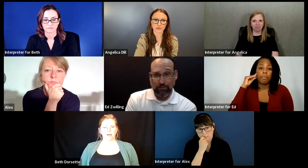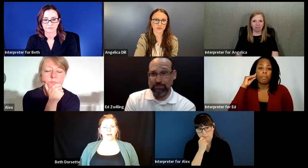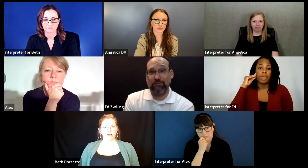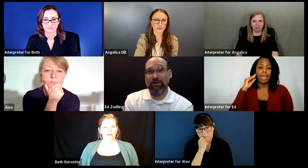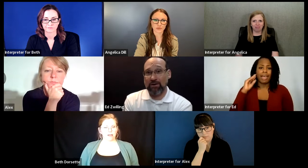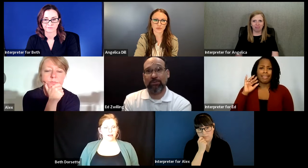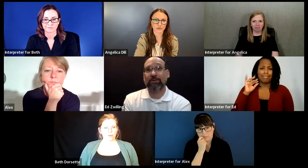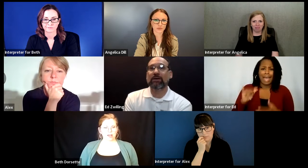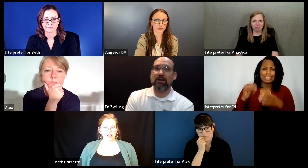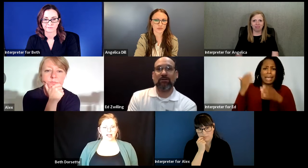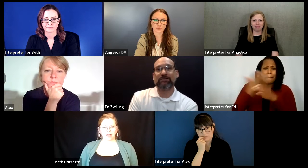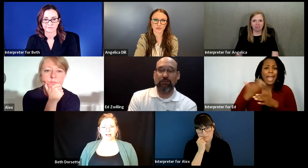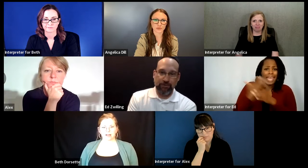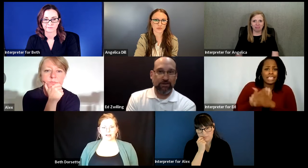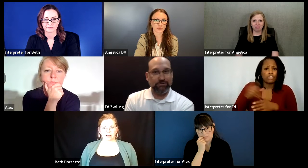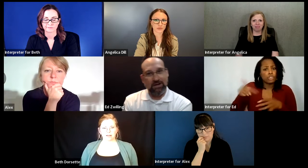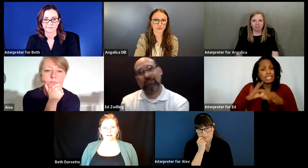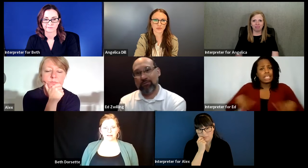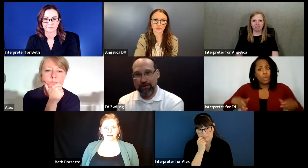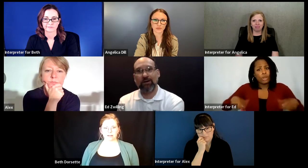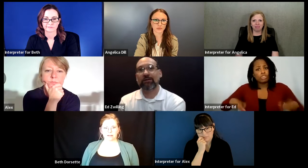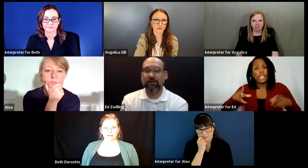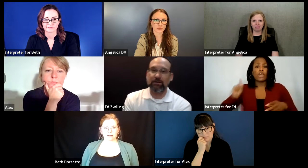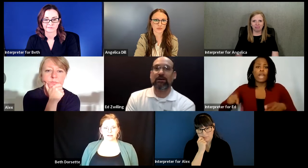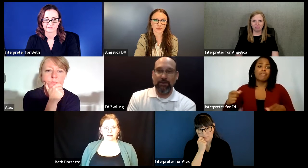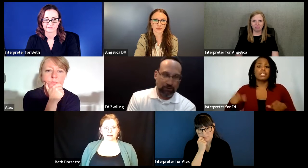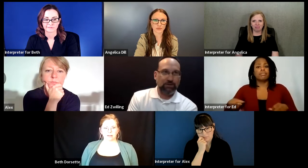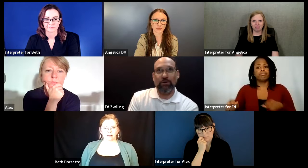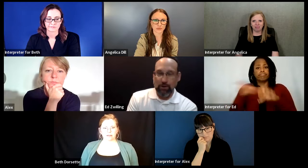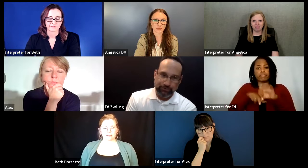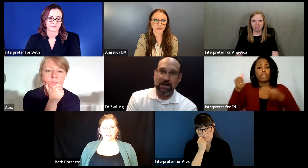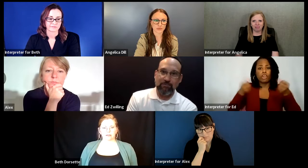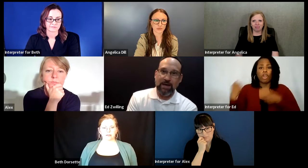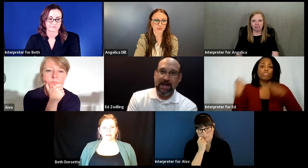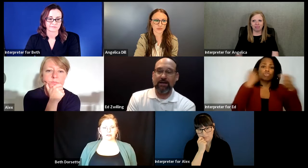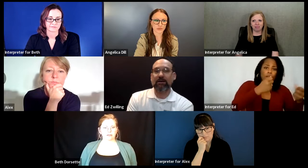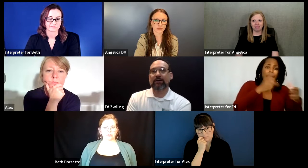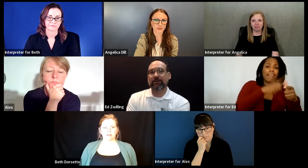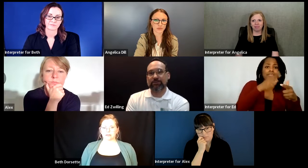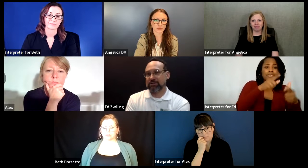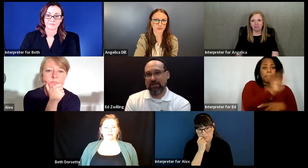load herself up, lock herself in and redo it all -- redo it all and drive back just